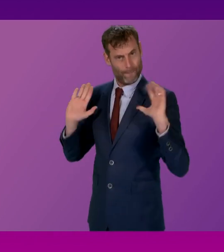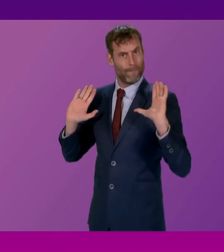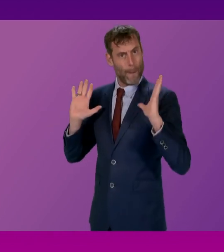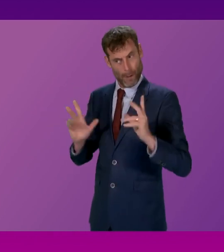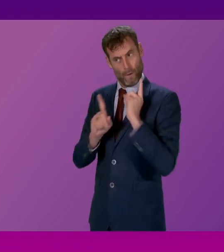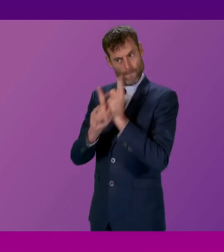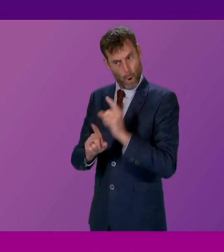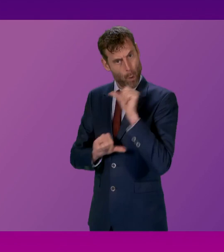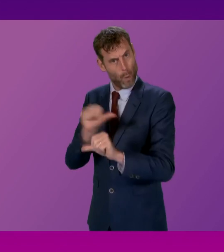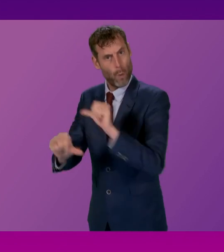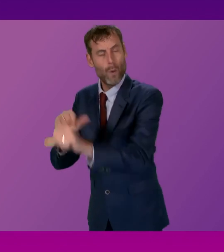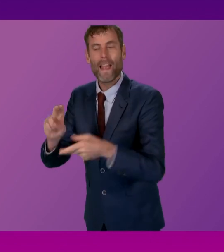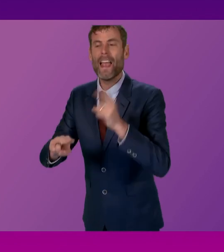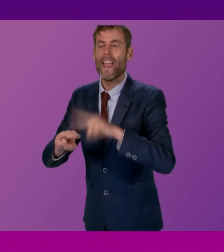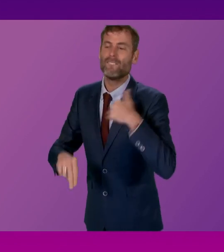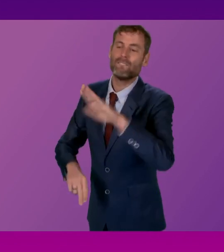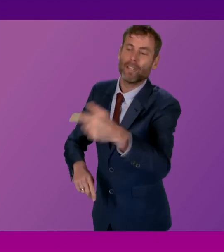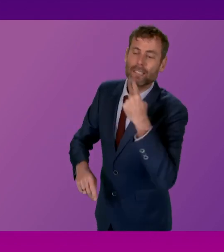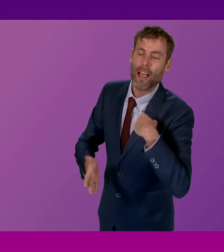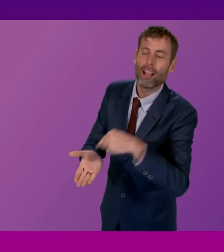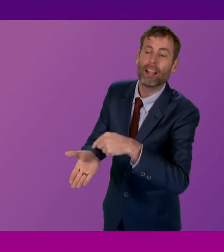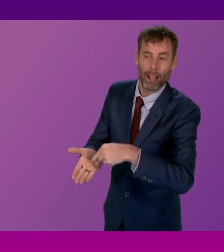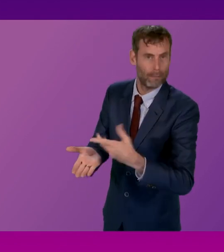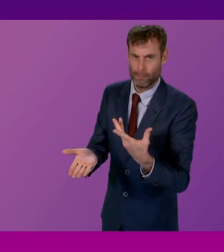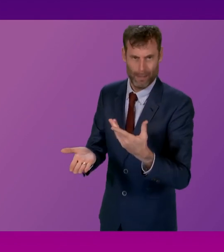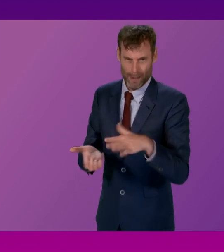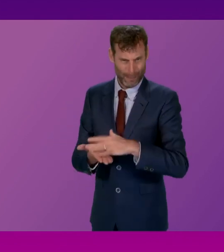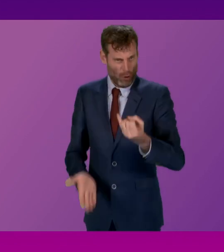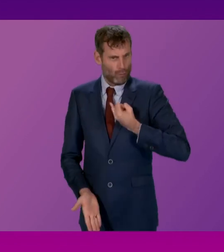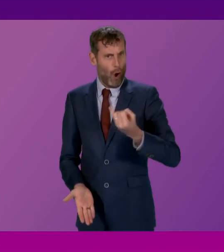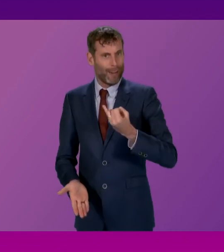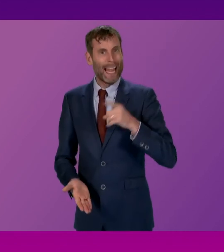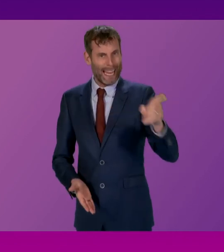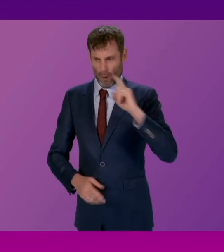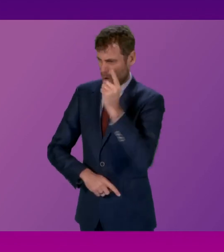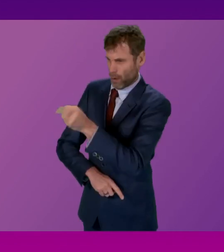If I tried to break that, Anas Sarwar would be the first one to drag me over the hot coals